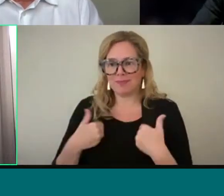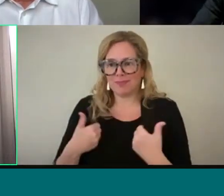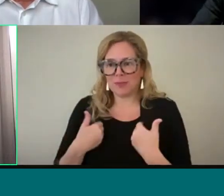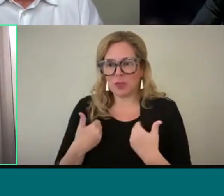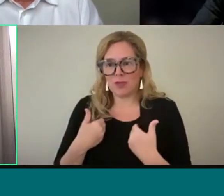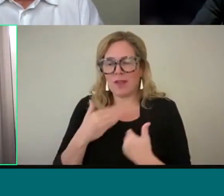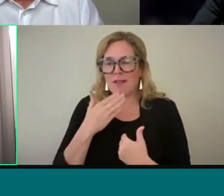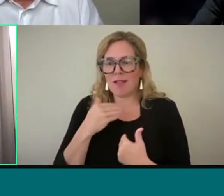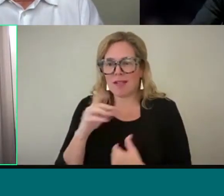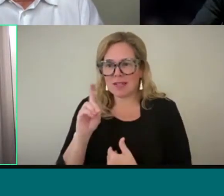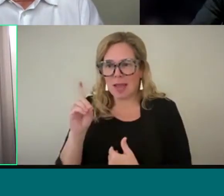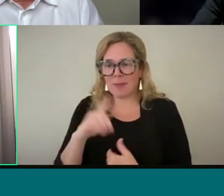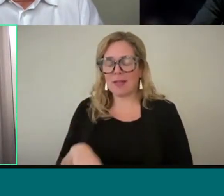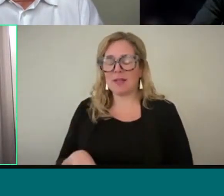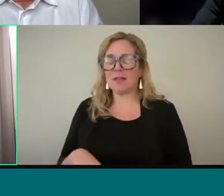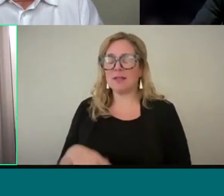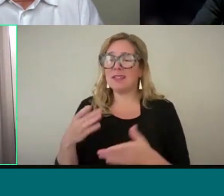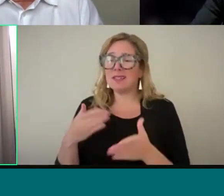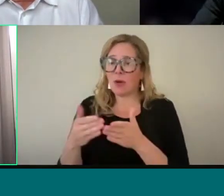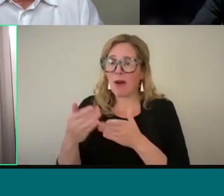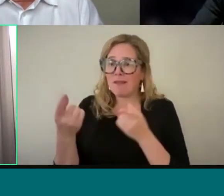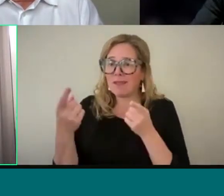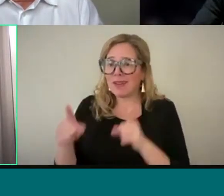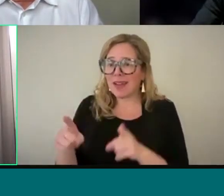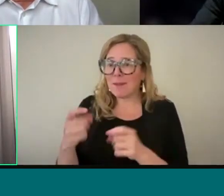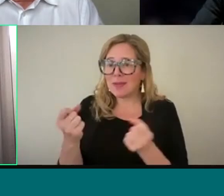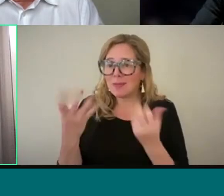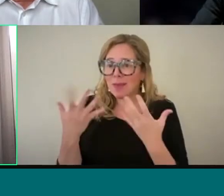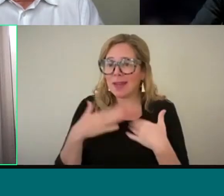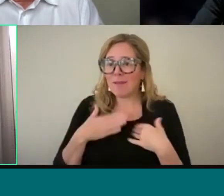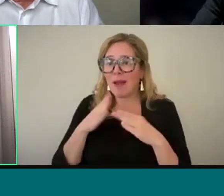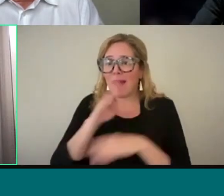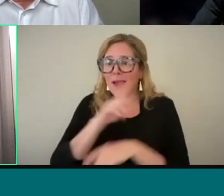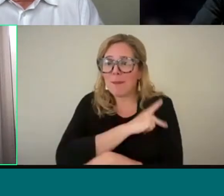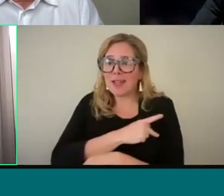Often missing school, missing work, incurring costs, dealing with parking lots and waiting